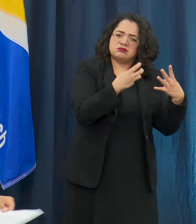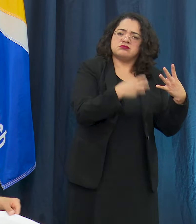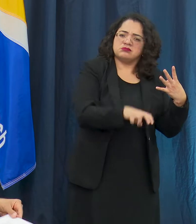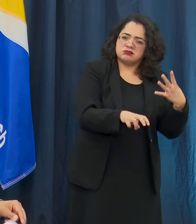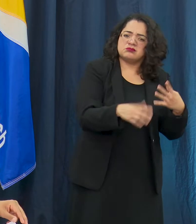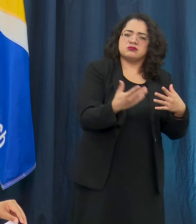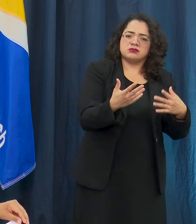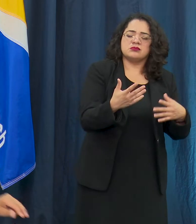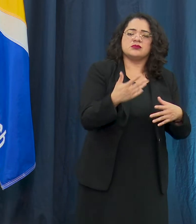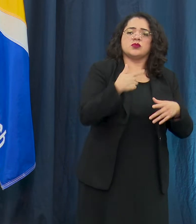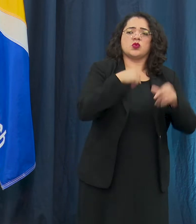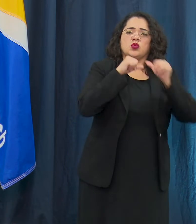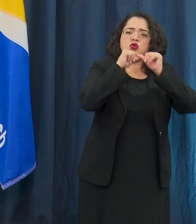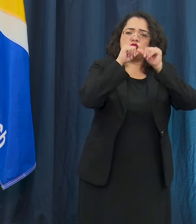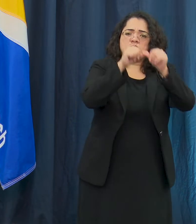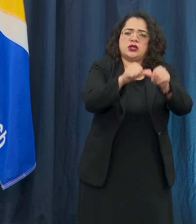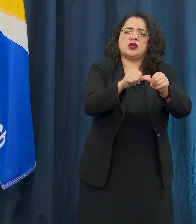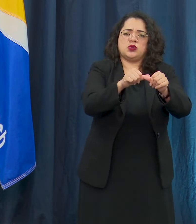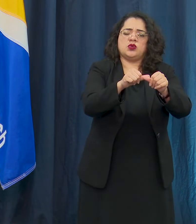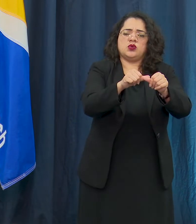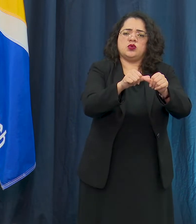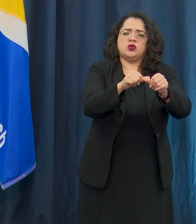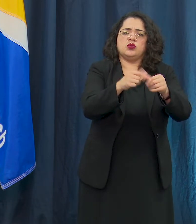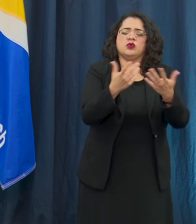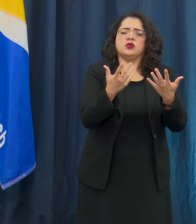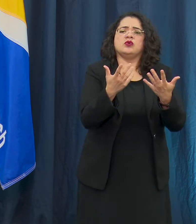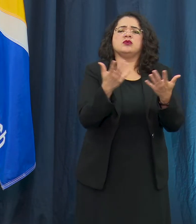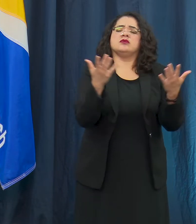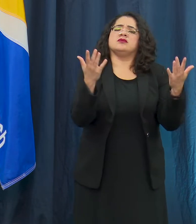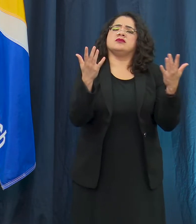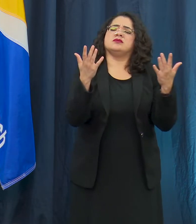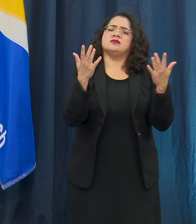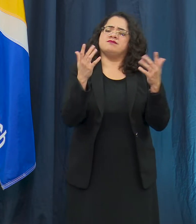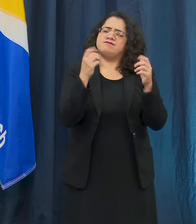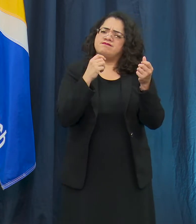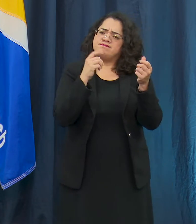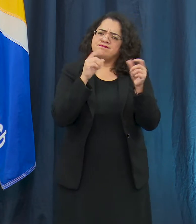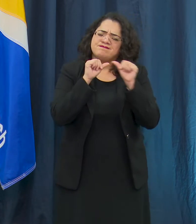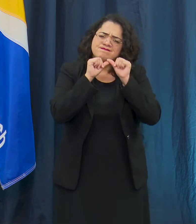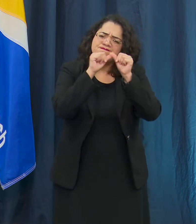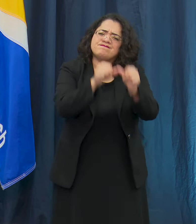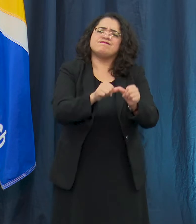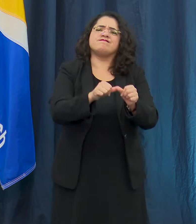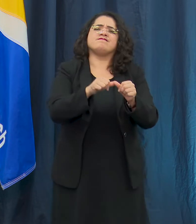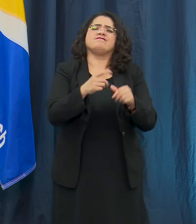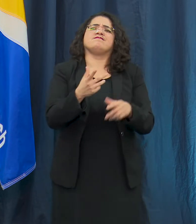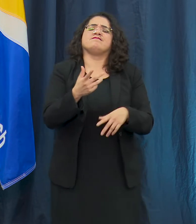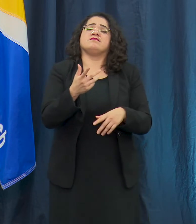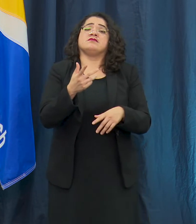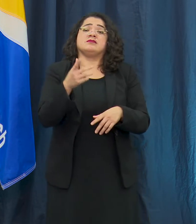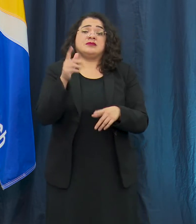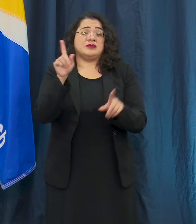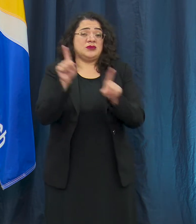also note that we are continuing to ask people to self quarantine and isolate